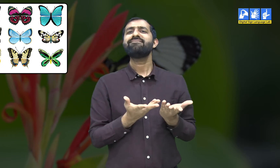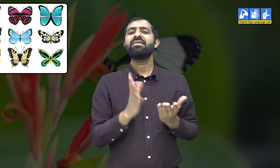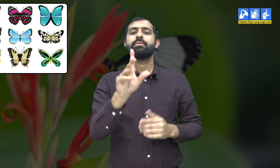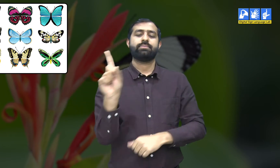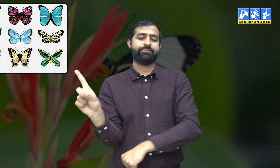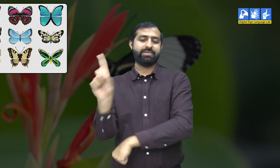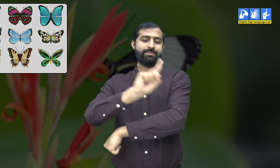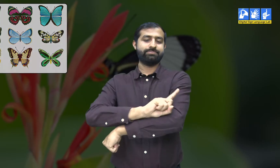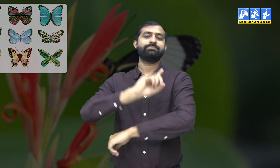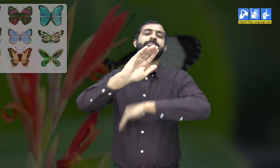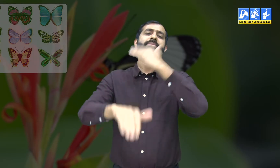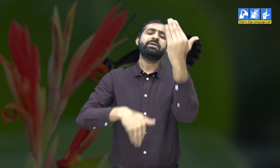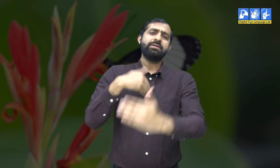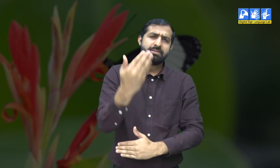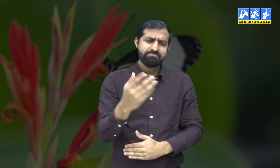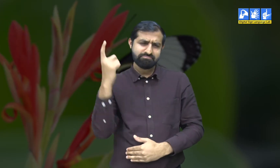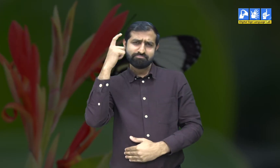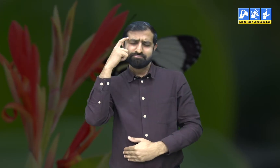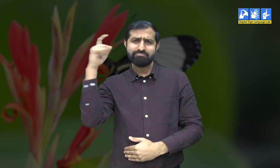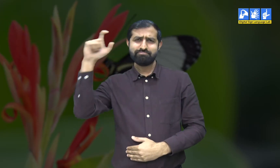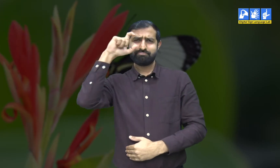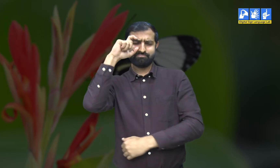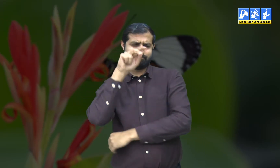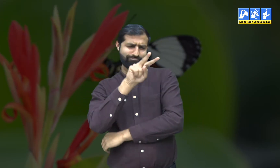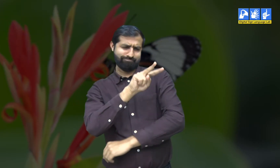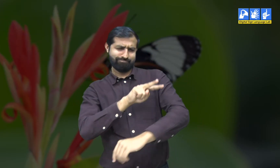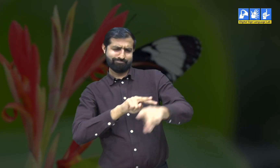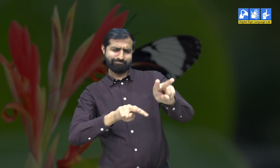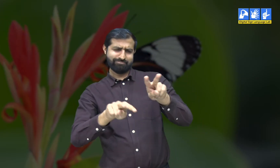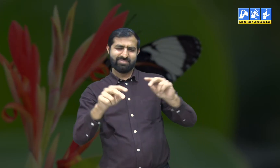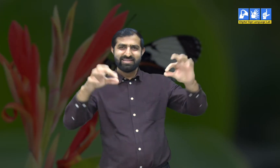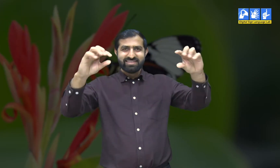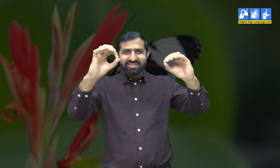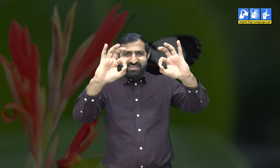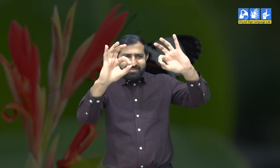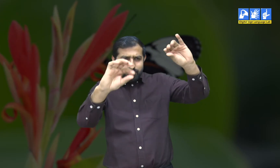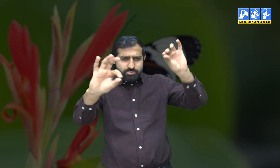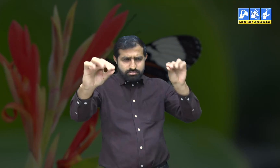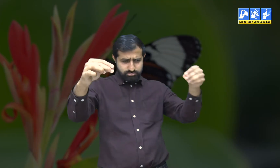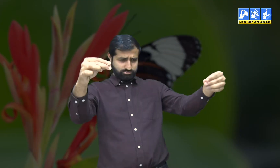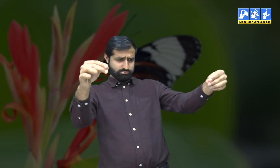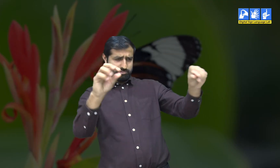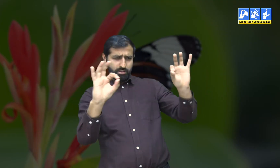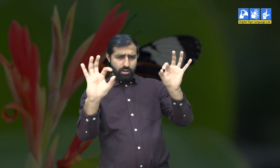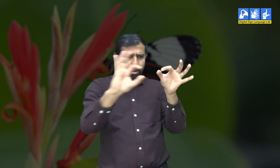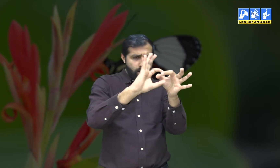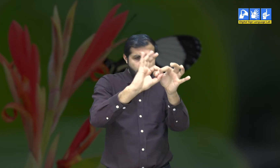One day while looking at the X-Ray photos of the chemical structure of cells,